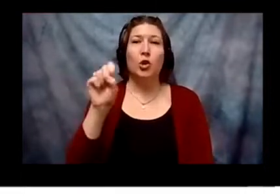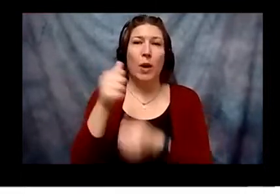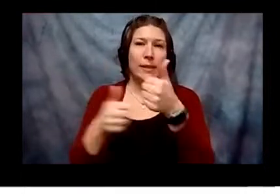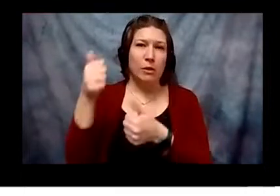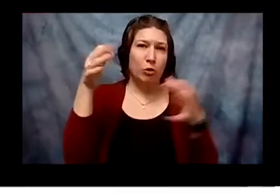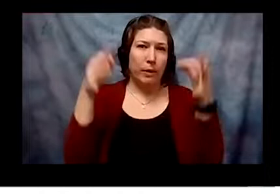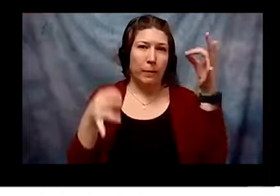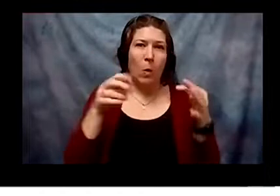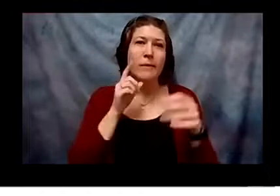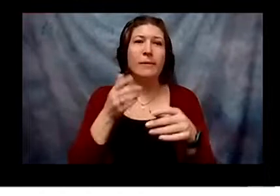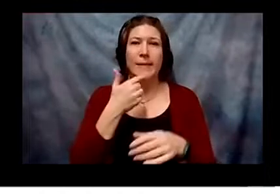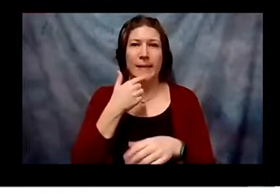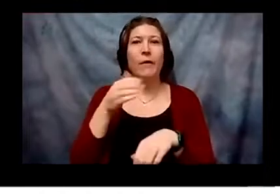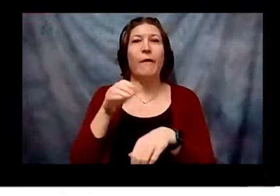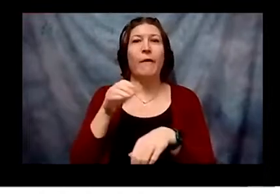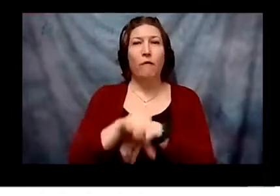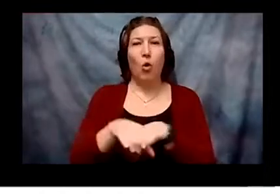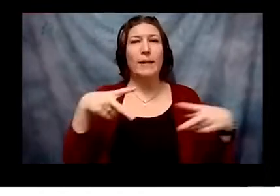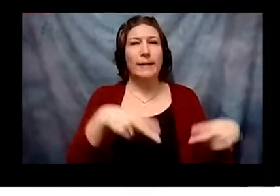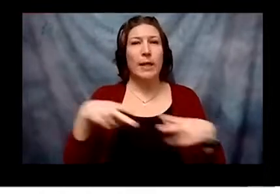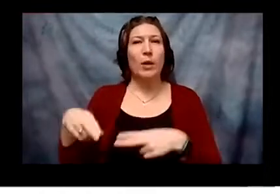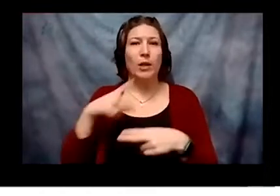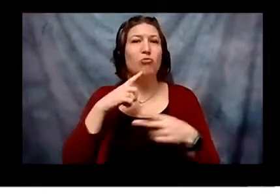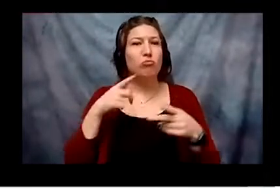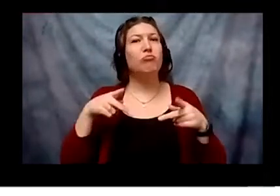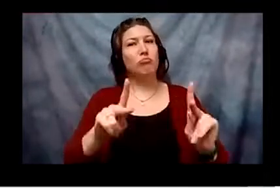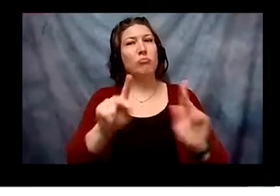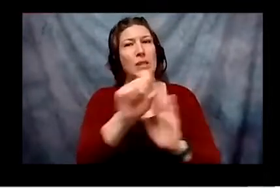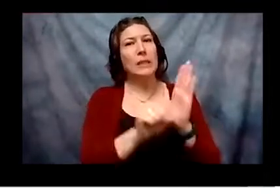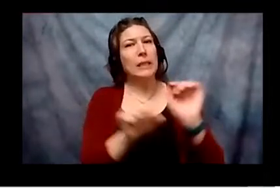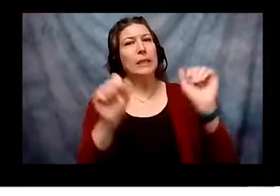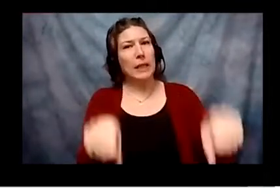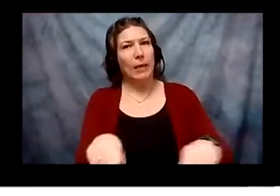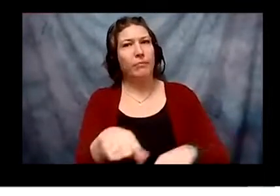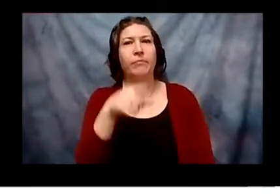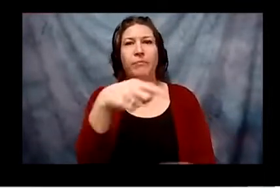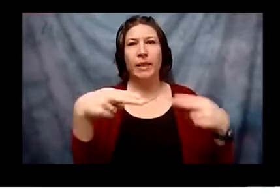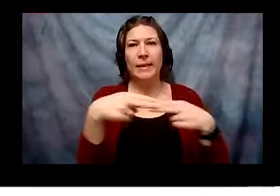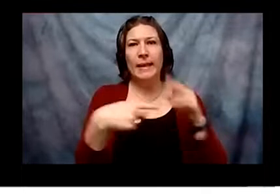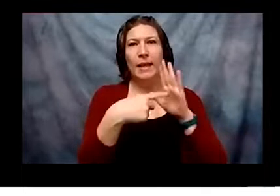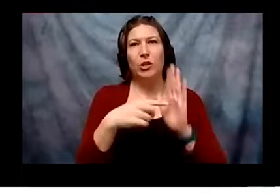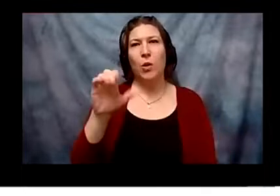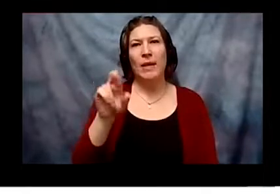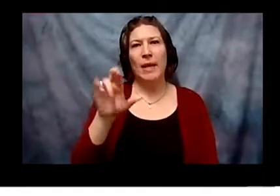sterilizations were permissible to do by the states. This slide shows Carrie Bucket with her mother, Emma.